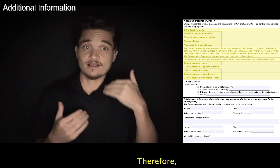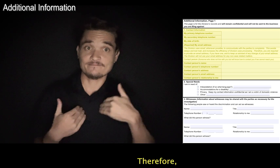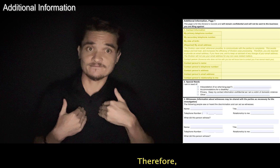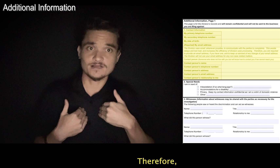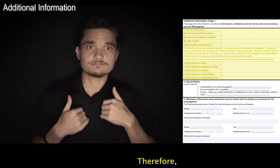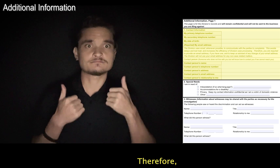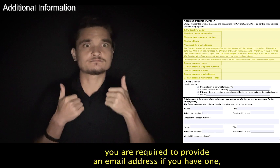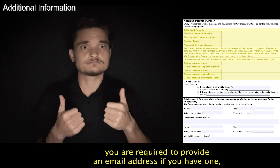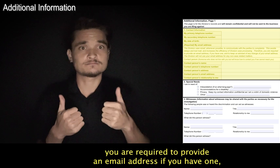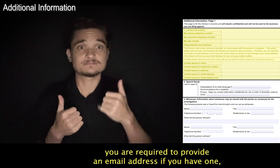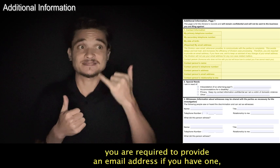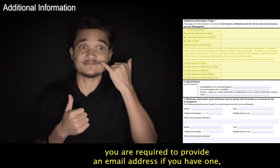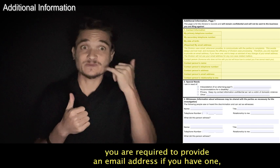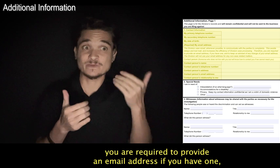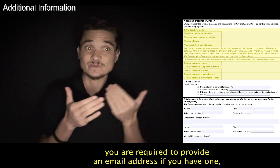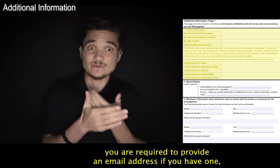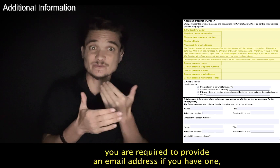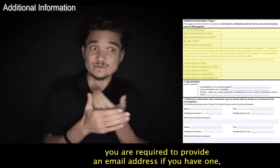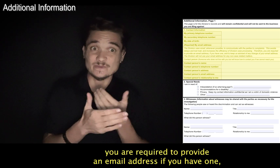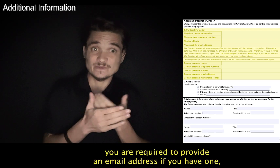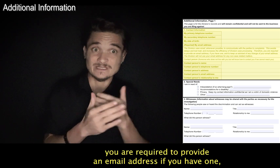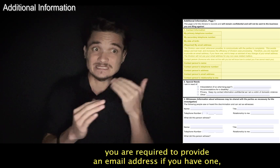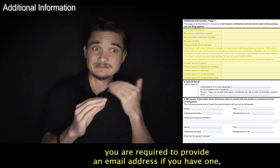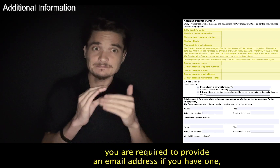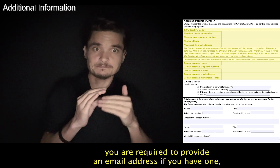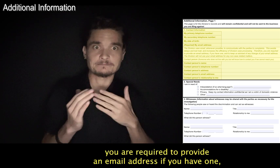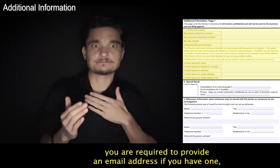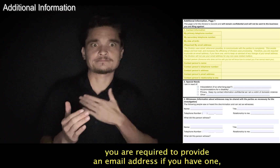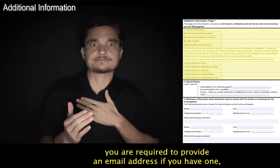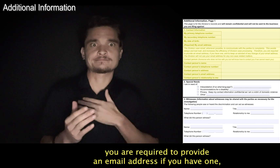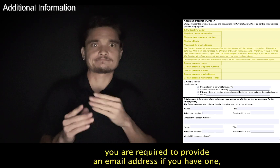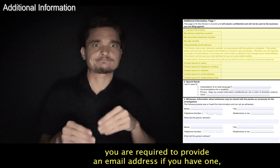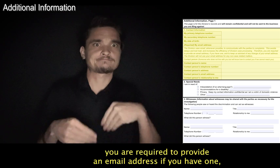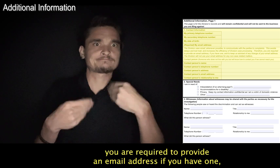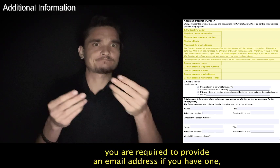Therefore, you are required to provide an email address if you have one,